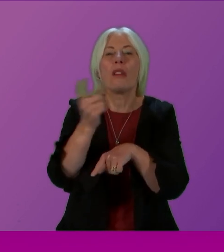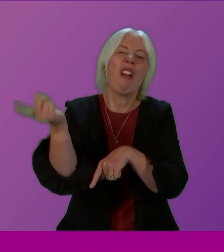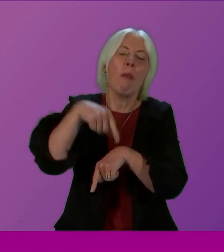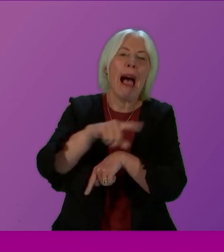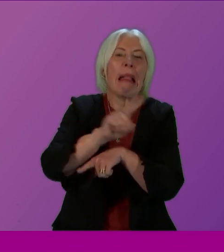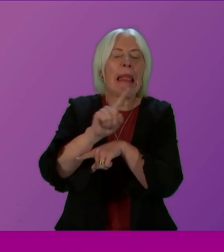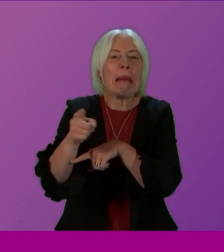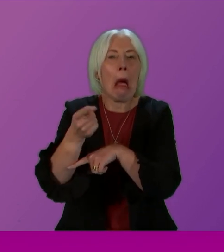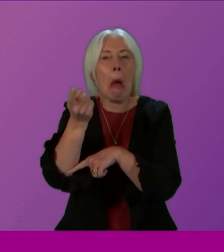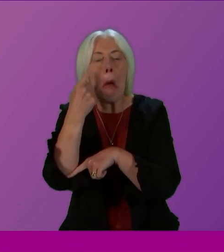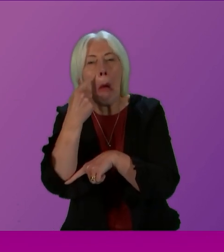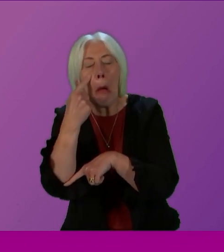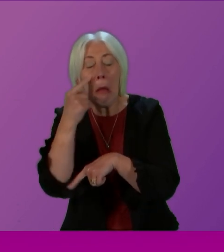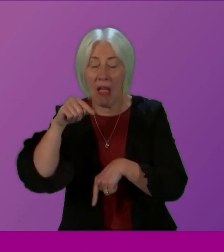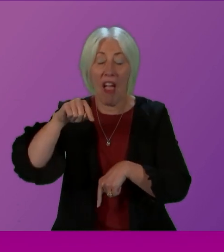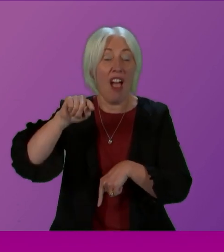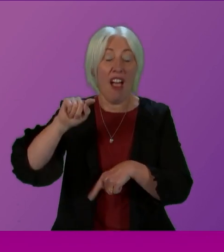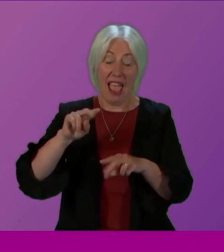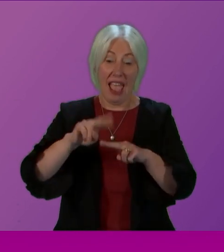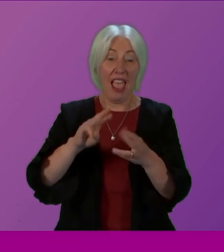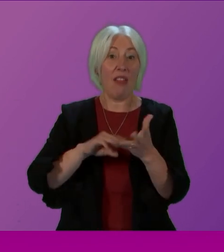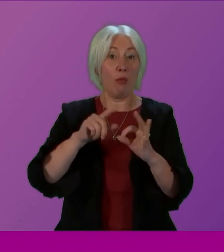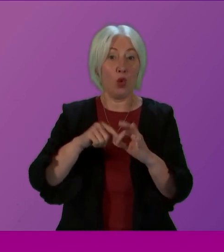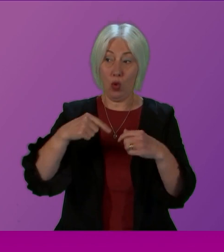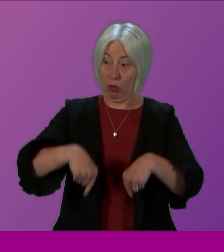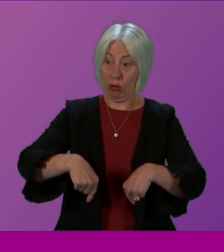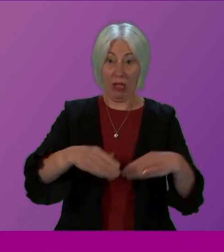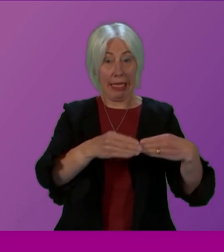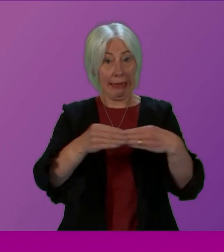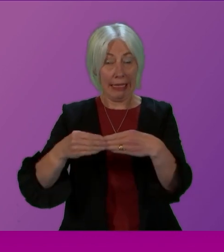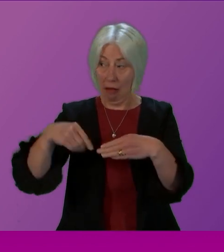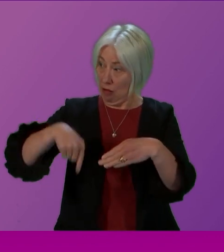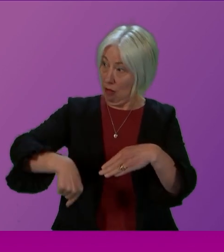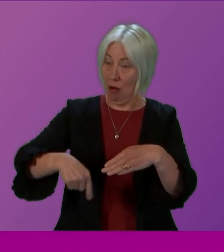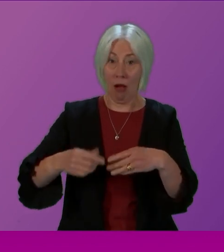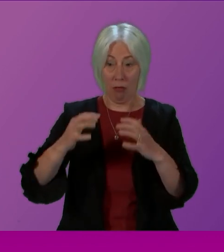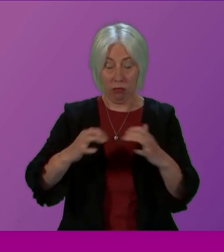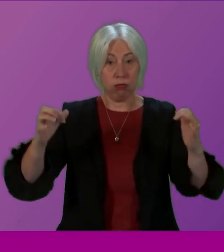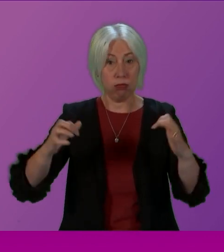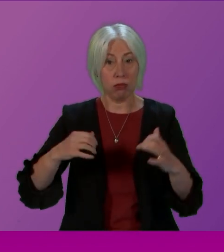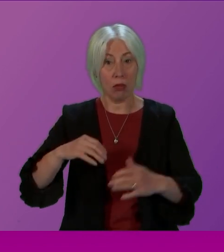This is First Minister’s question time and, as the leader of the Opposition in Holyrood, I am asking about an issue that she must be aware of.